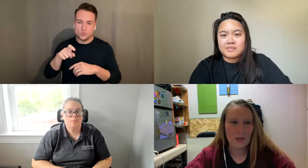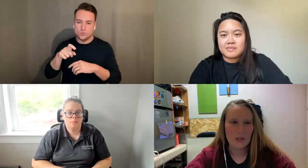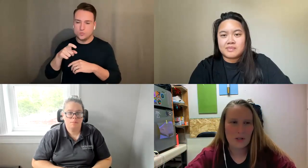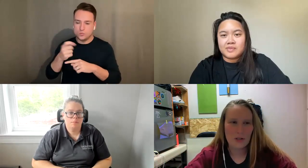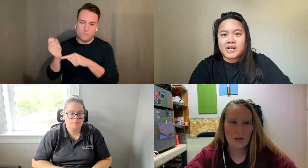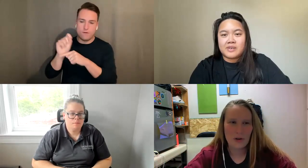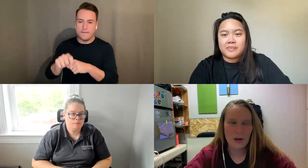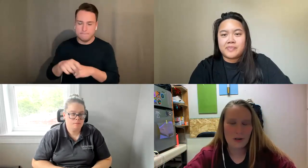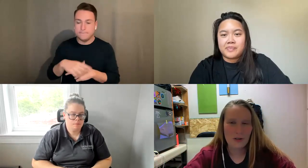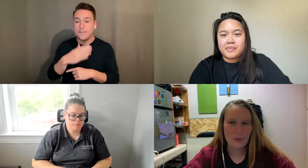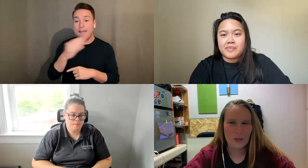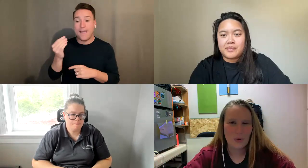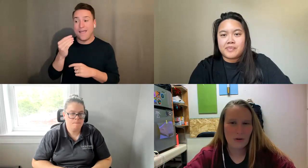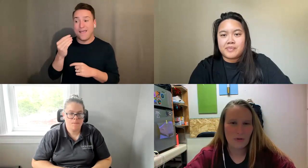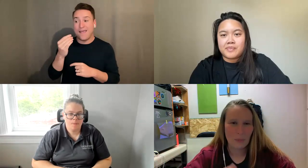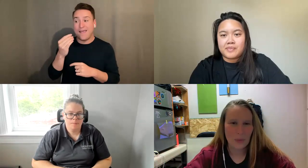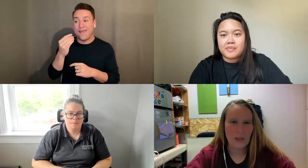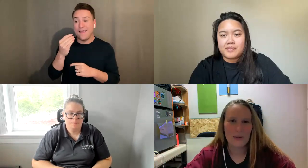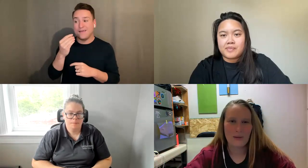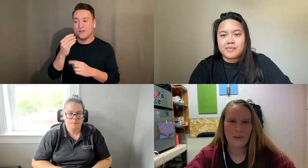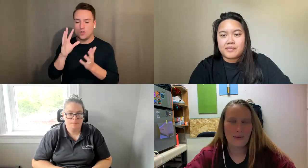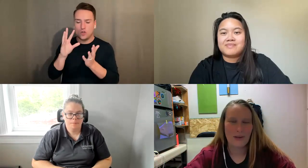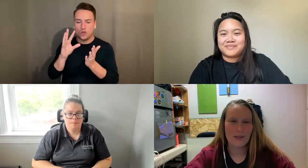And just learn how to do what is right for me.